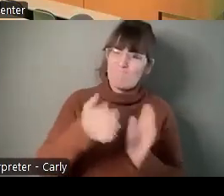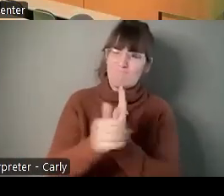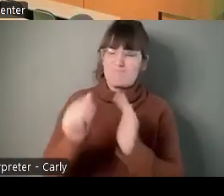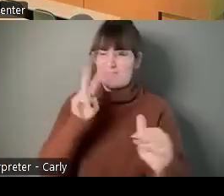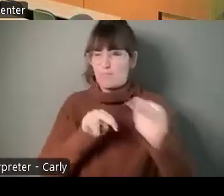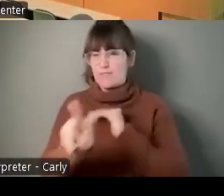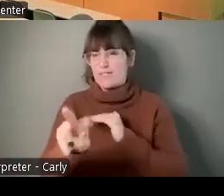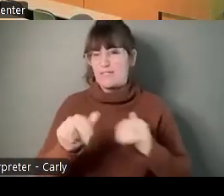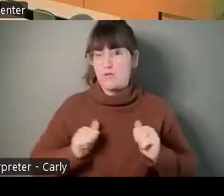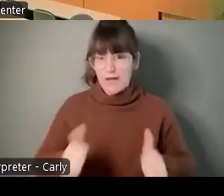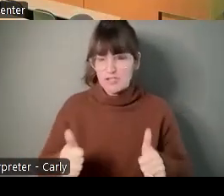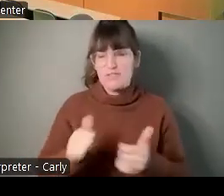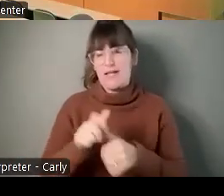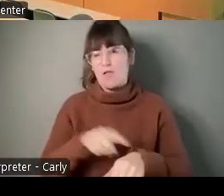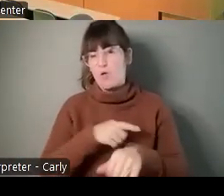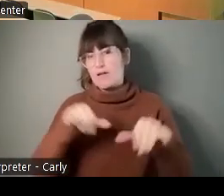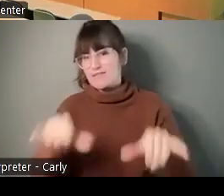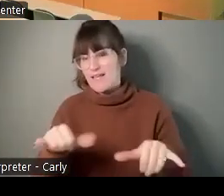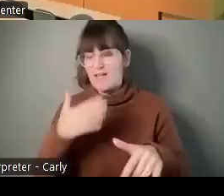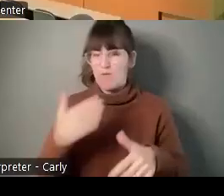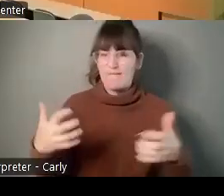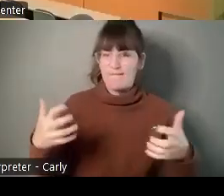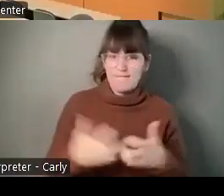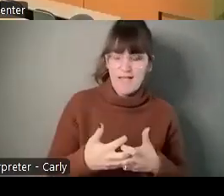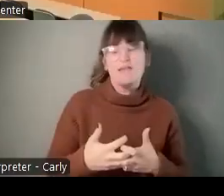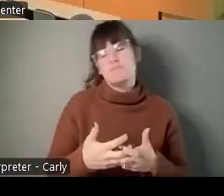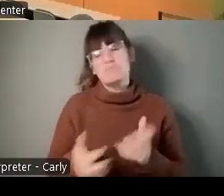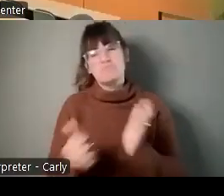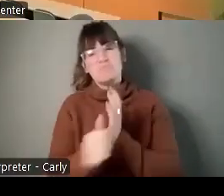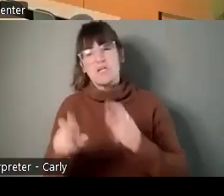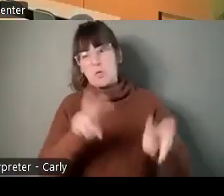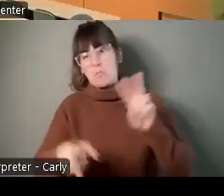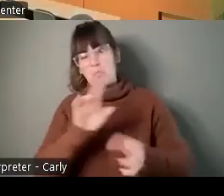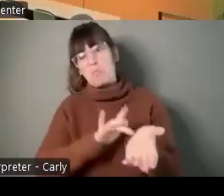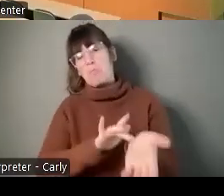length of stay, and goodness of fit for these uh for this intervention and related interventions.